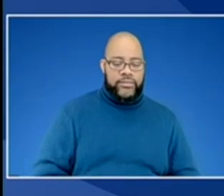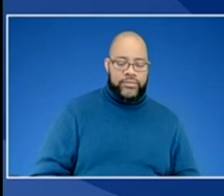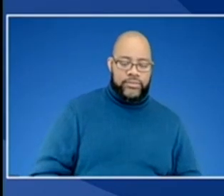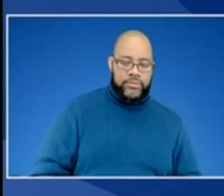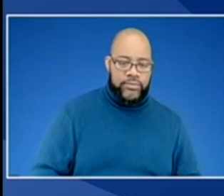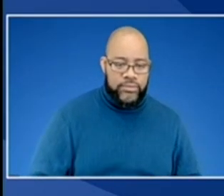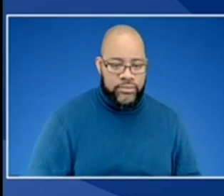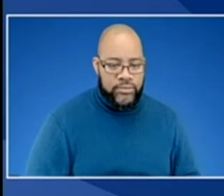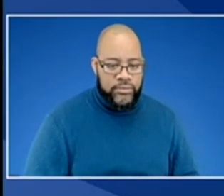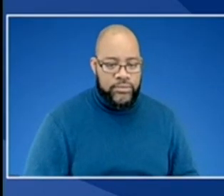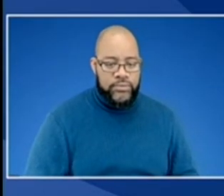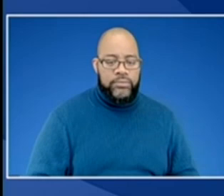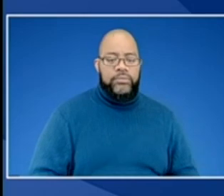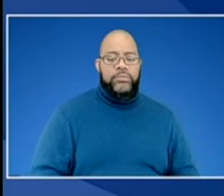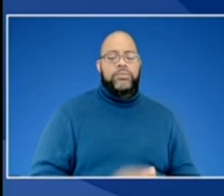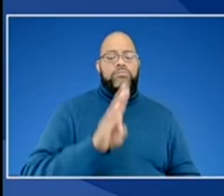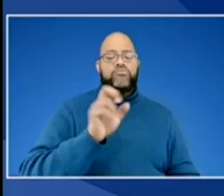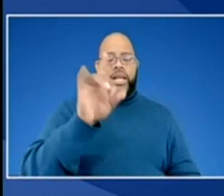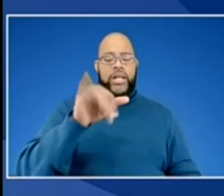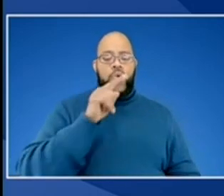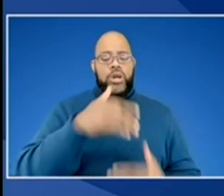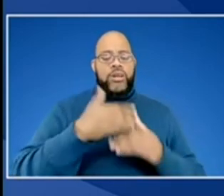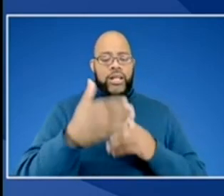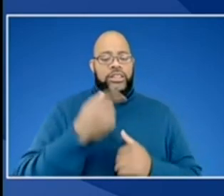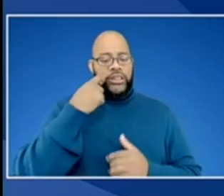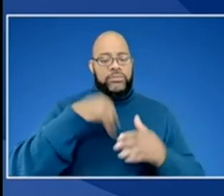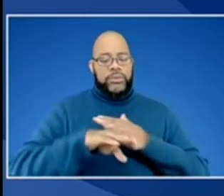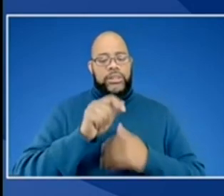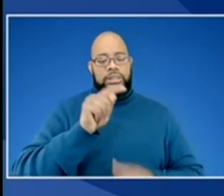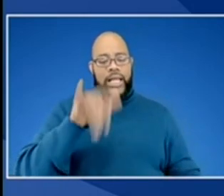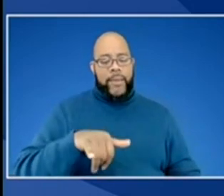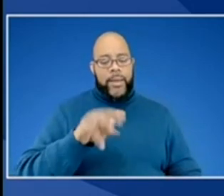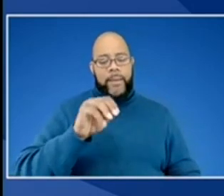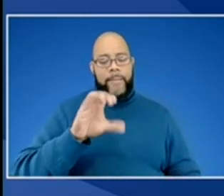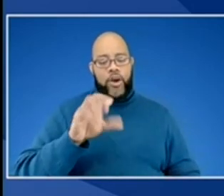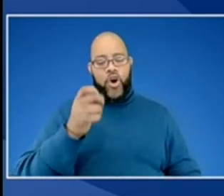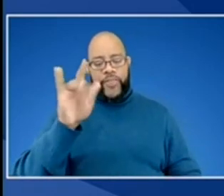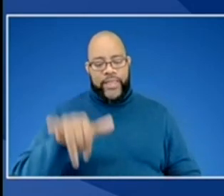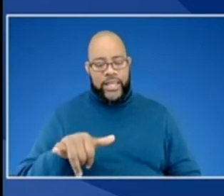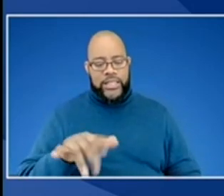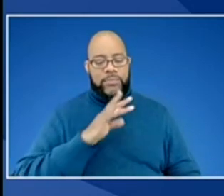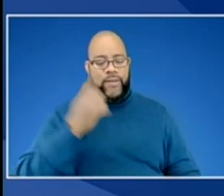Brady, who do we have next? I just admitted Tammy McCarthy, who's speaking on behalf of herself.